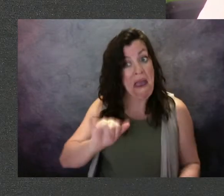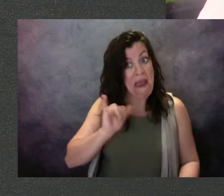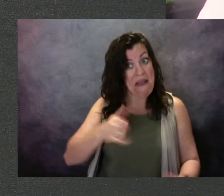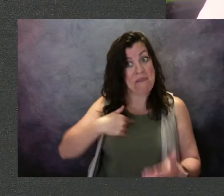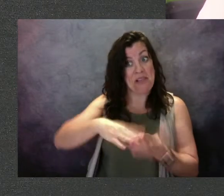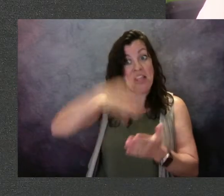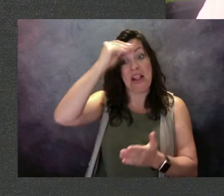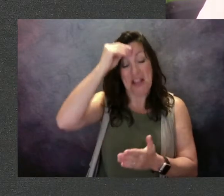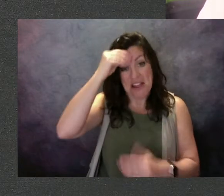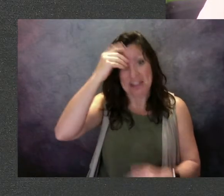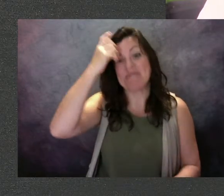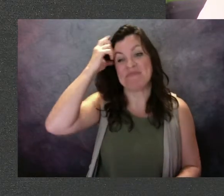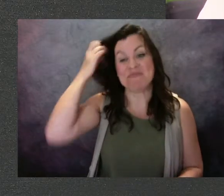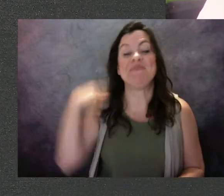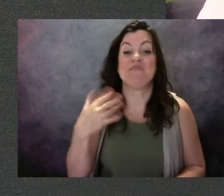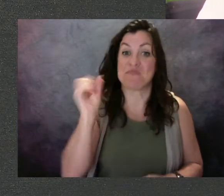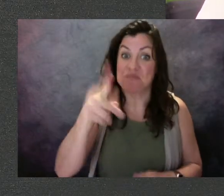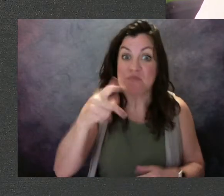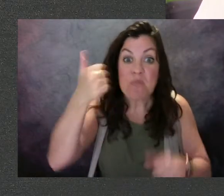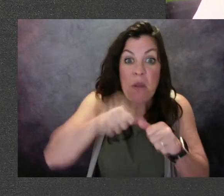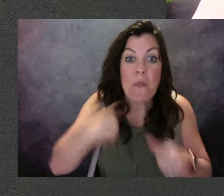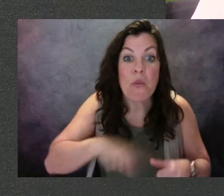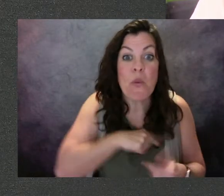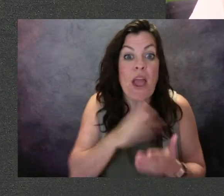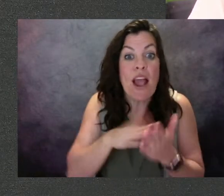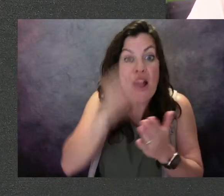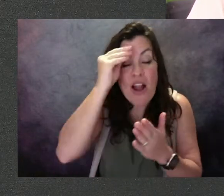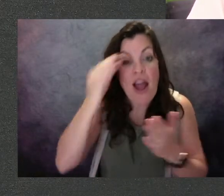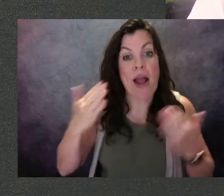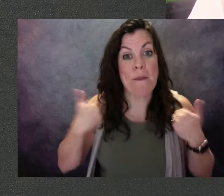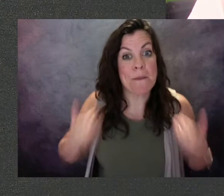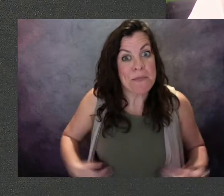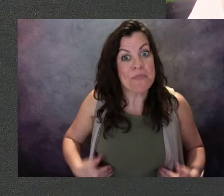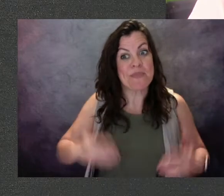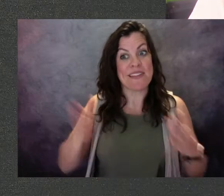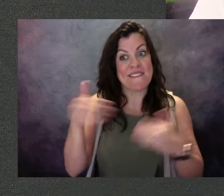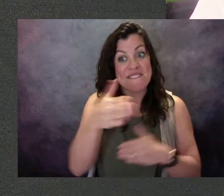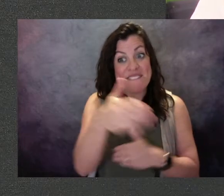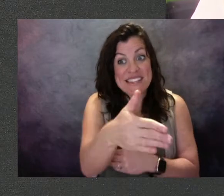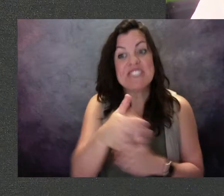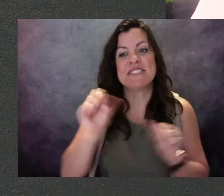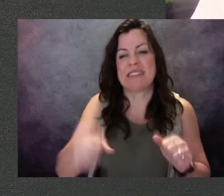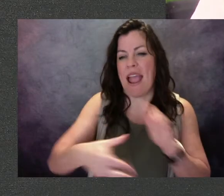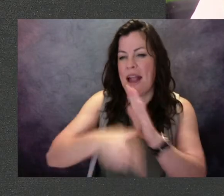so I thought maybe we could go over that together. Sure, sure. Okay. So do you remember at home that there are two parts